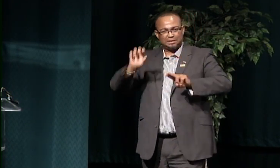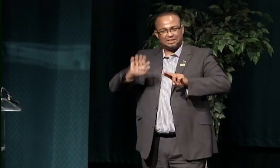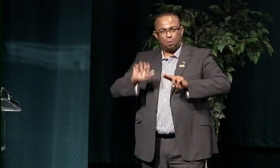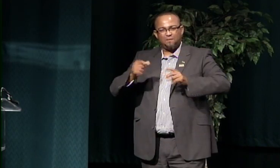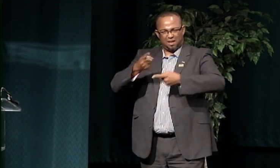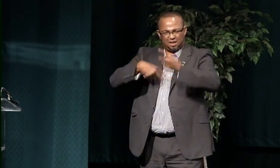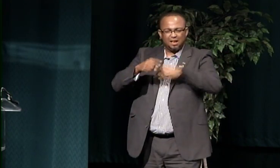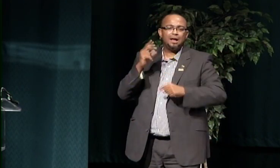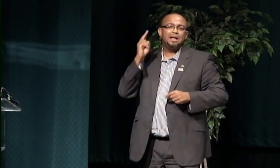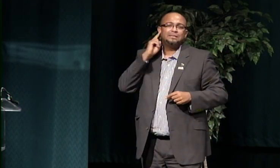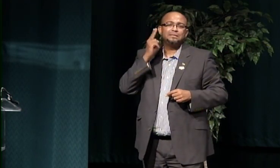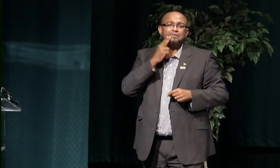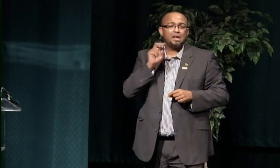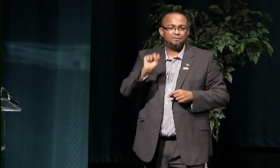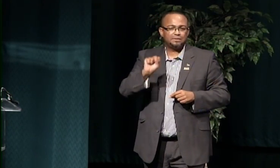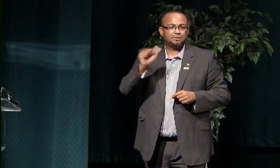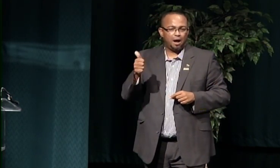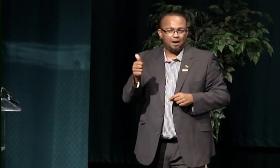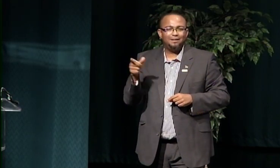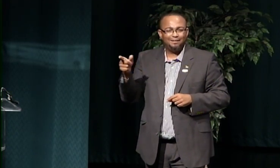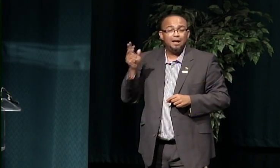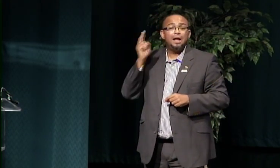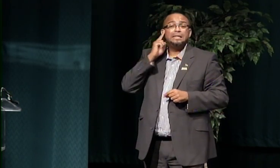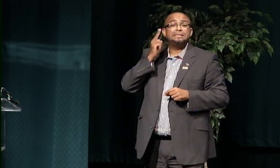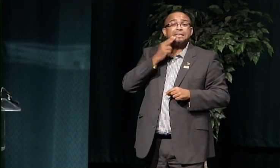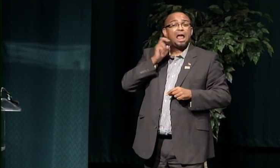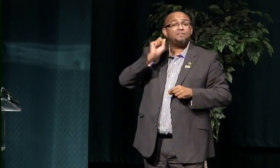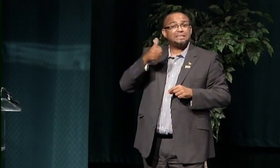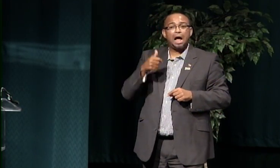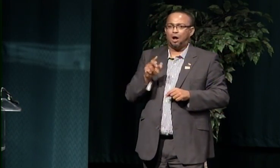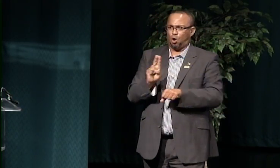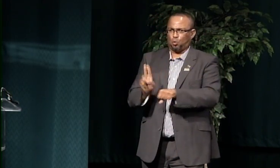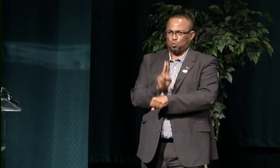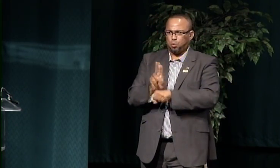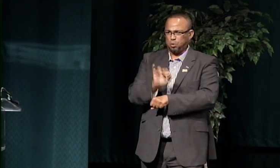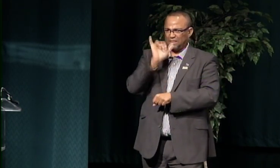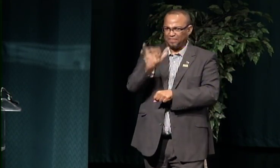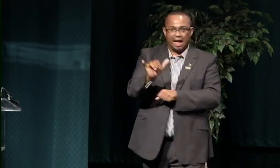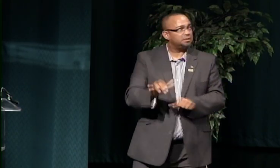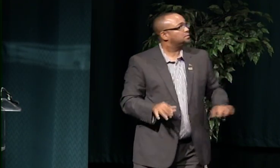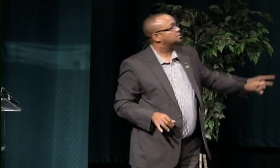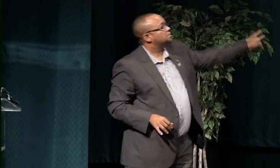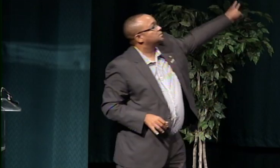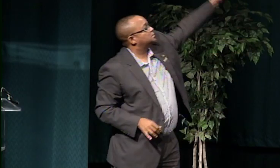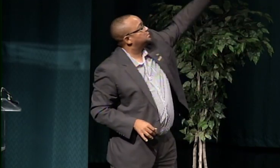We had the deaf federation in South Africa